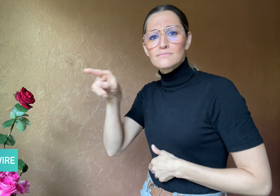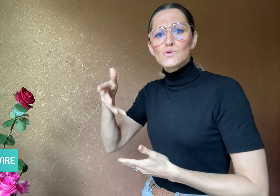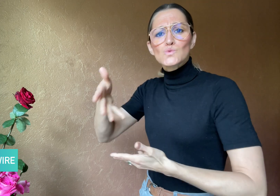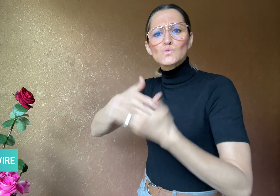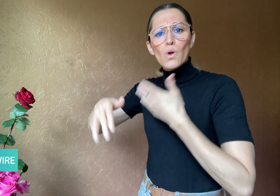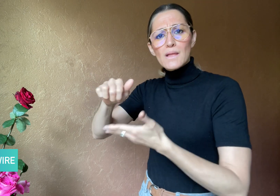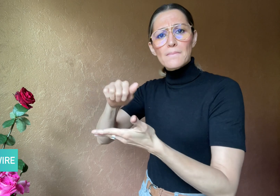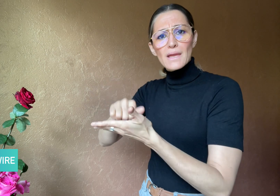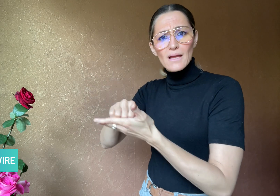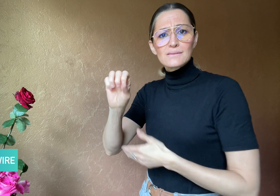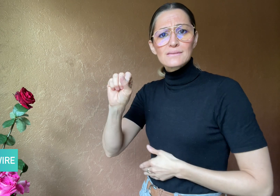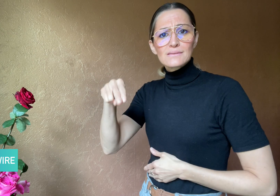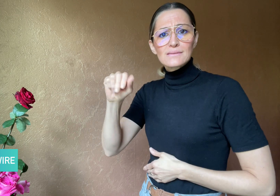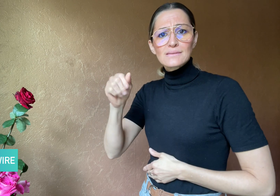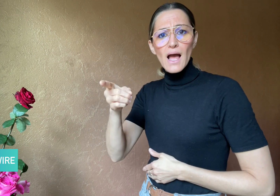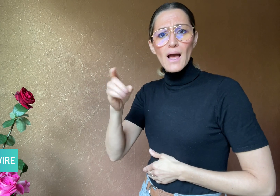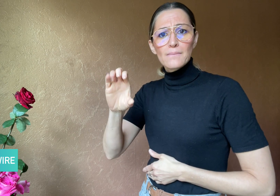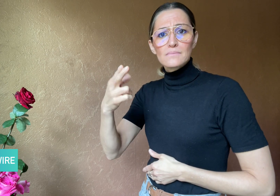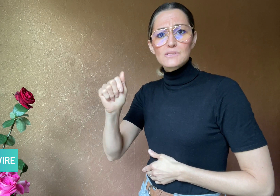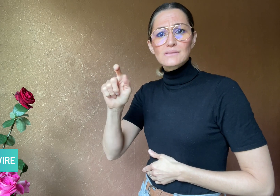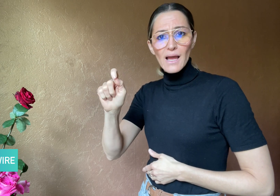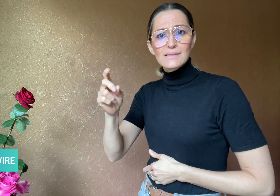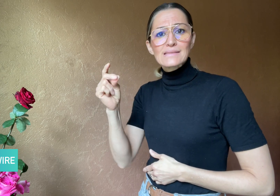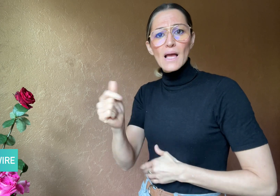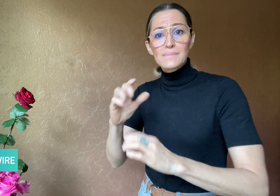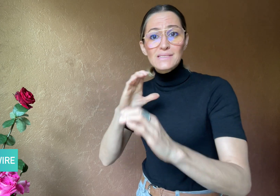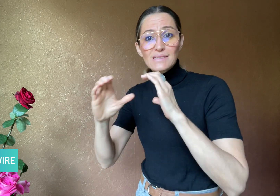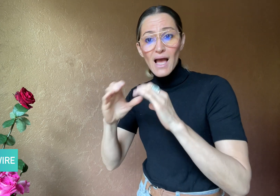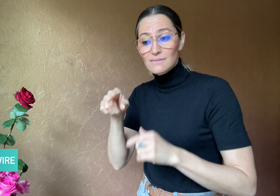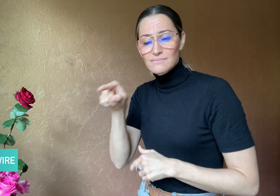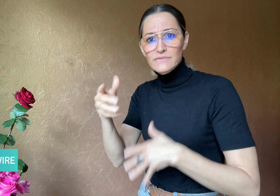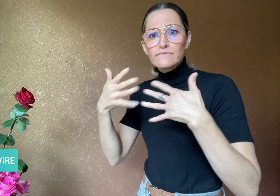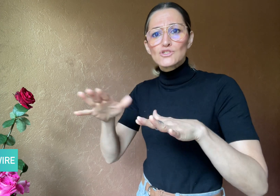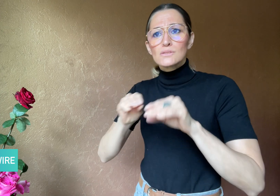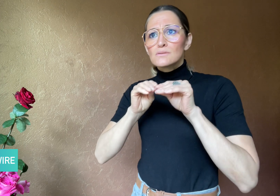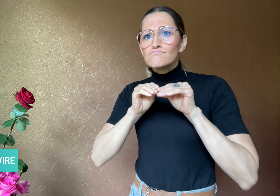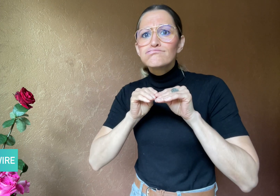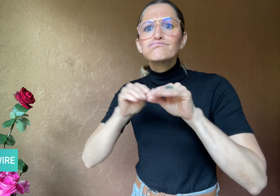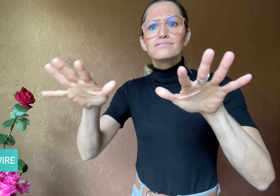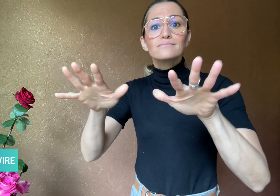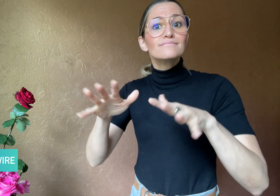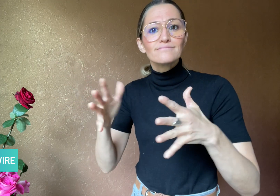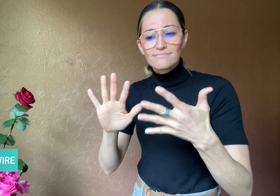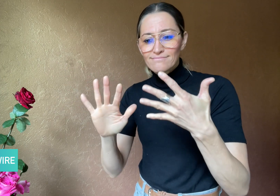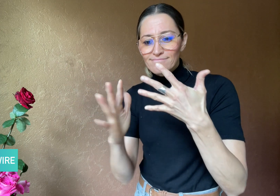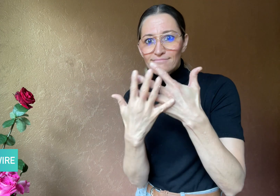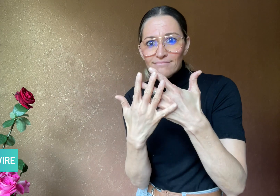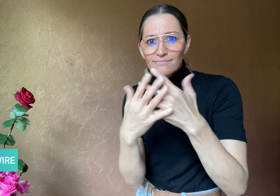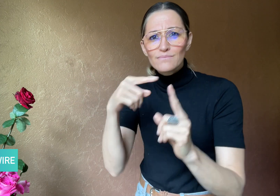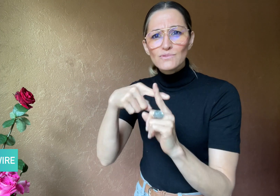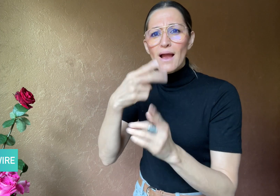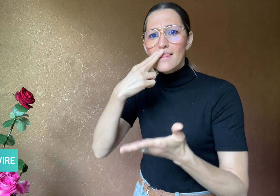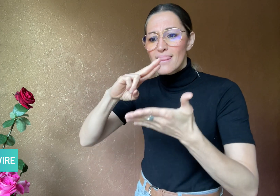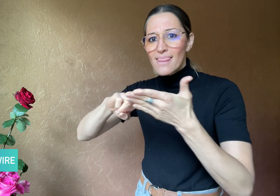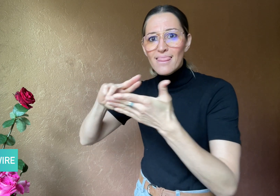Snapchat released filters and stickers that help teach people